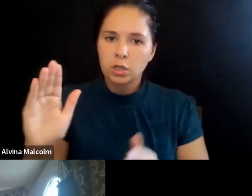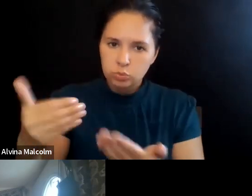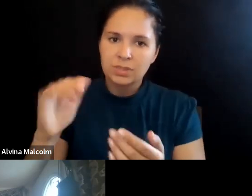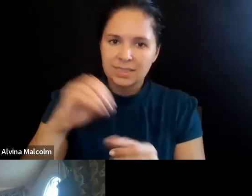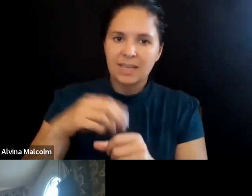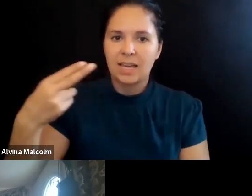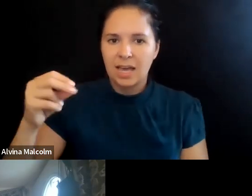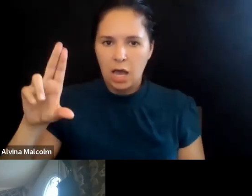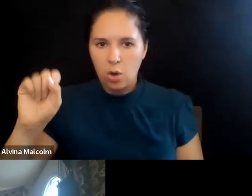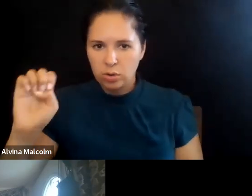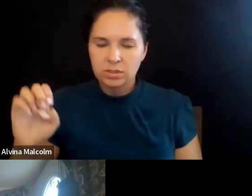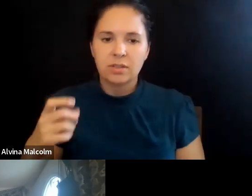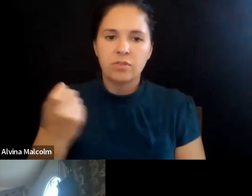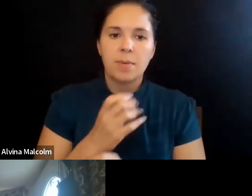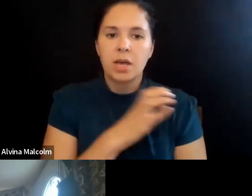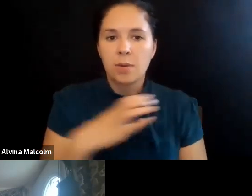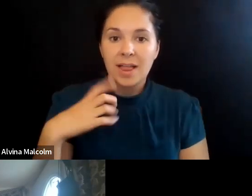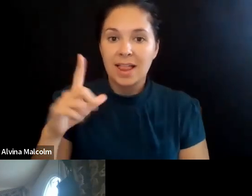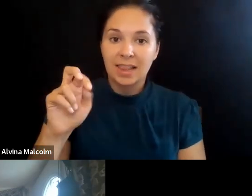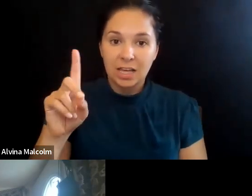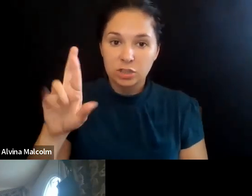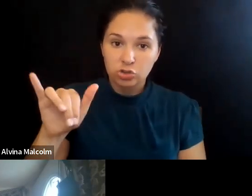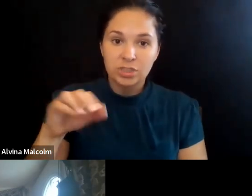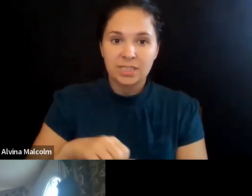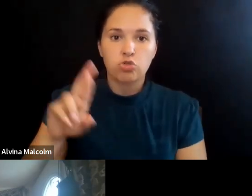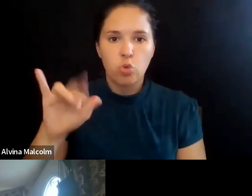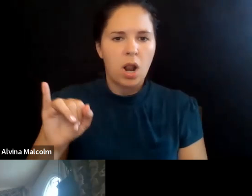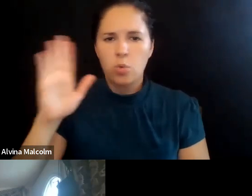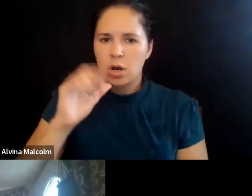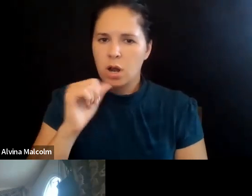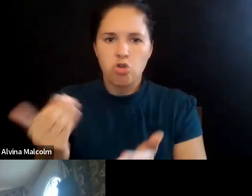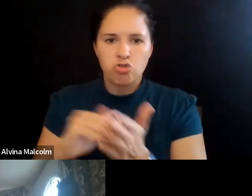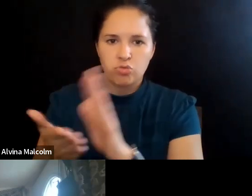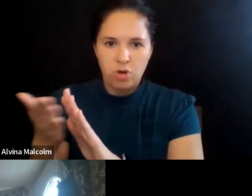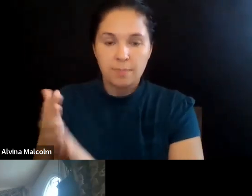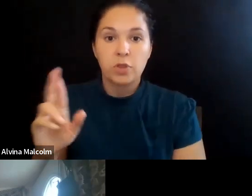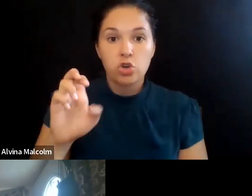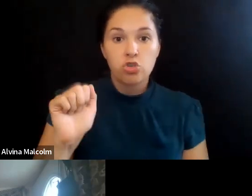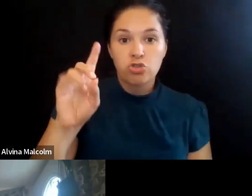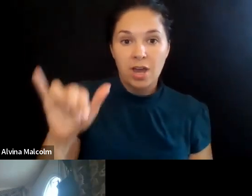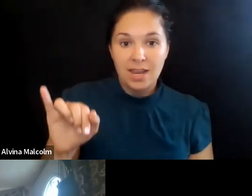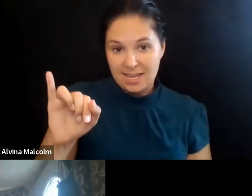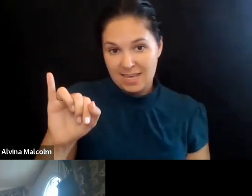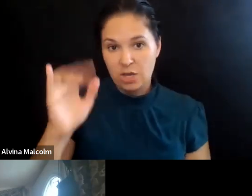legislation, already in works with senator Casey, who introduces it in the